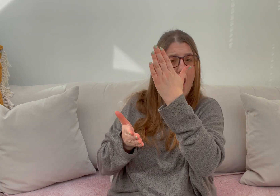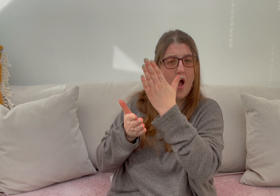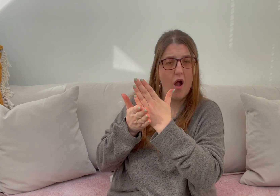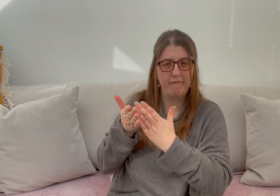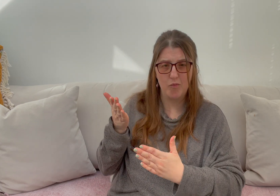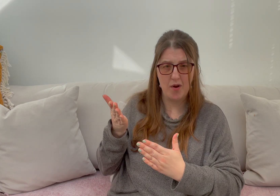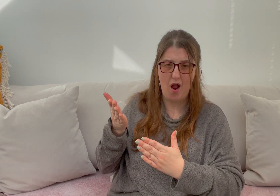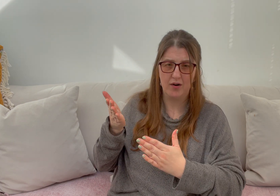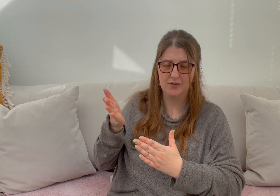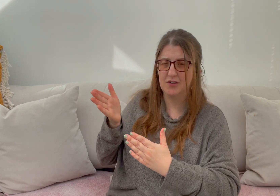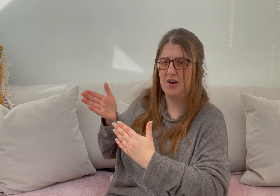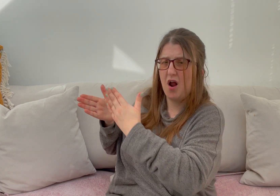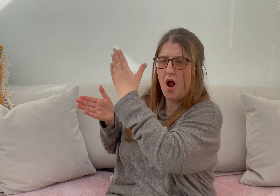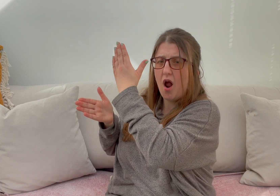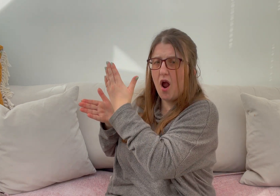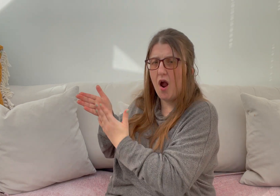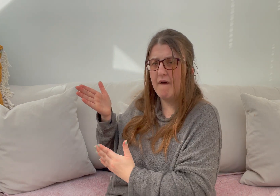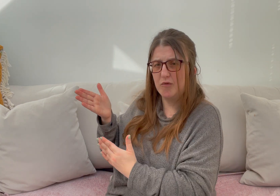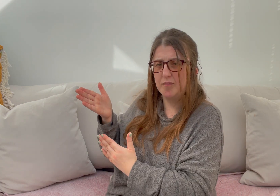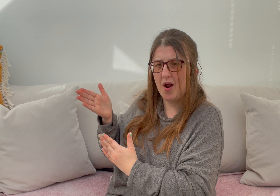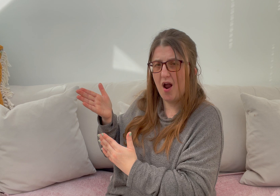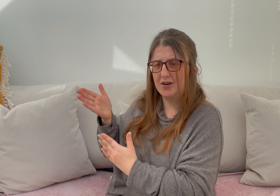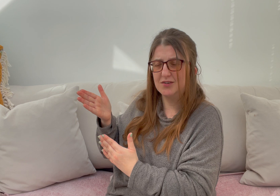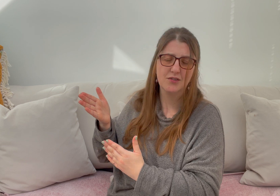Half past.